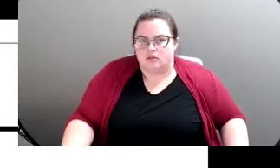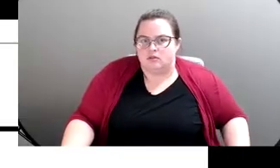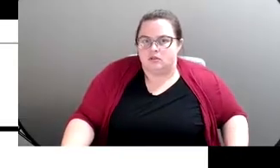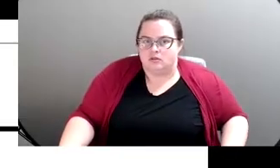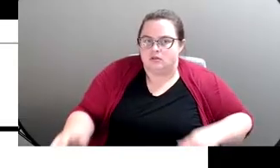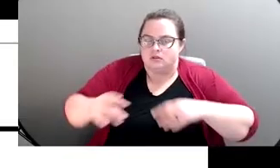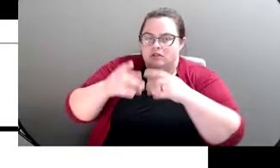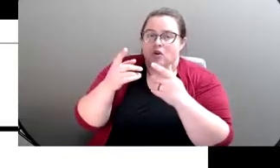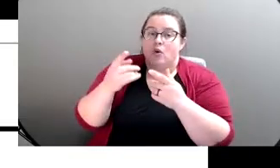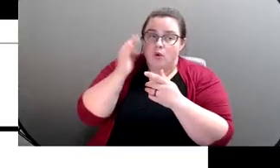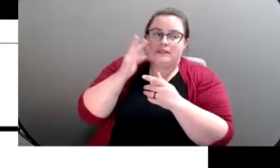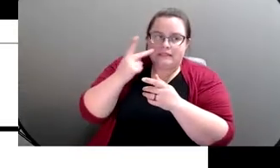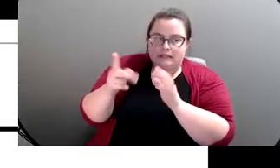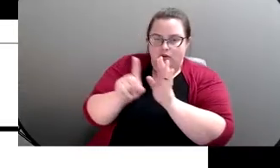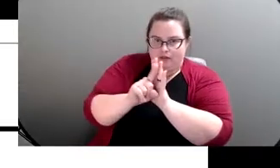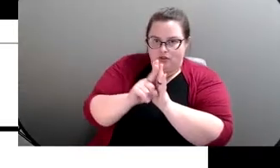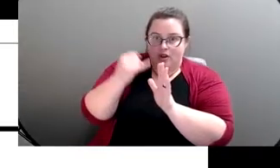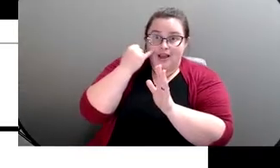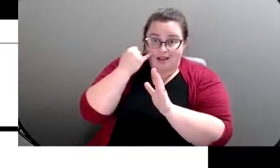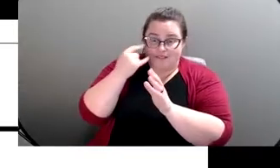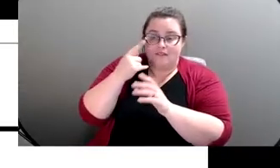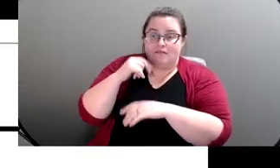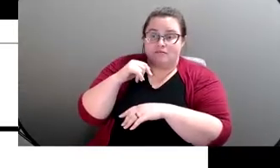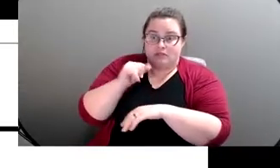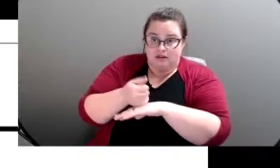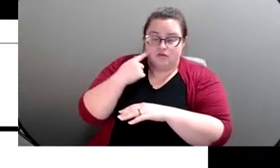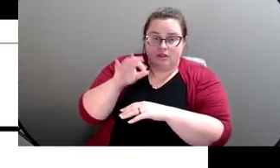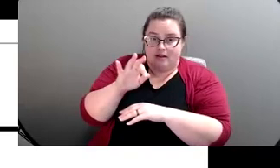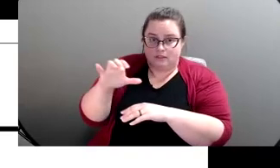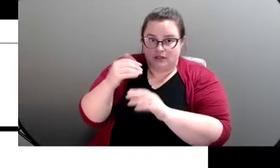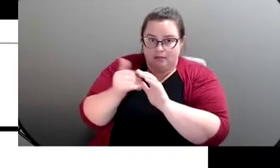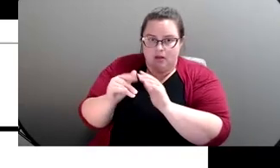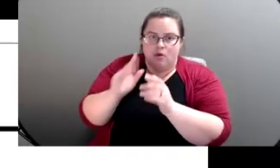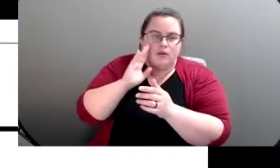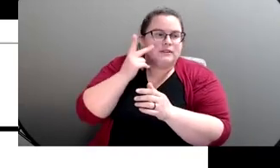to their FCC email, they'll also receive that message in their email.